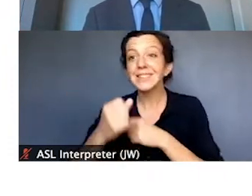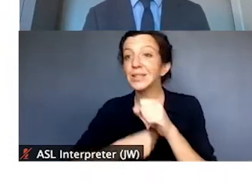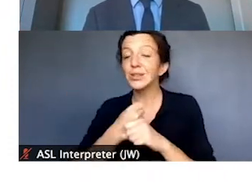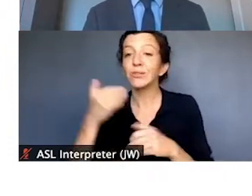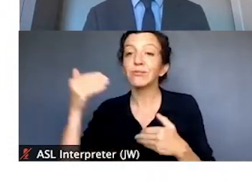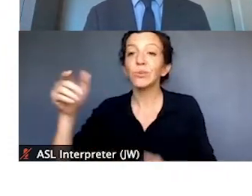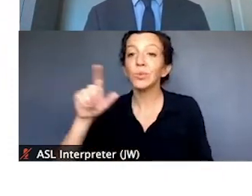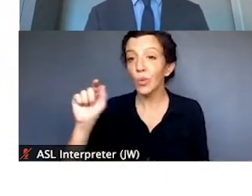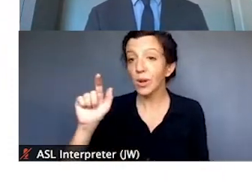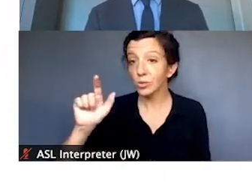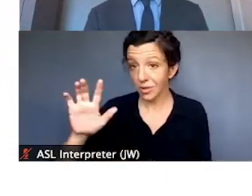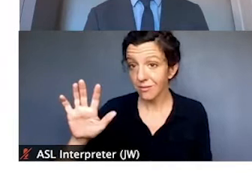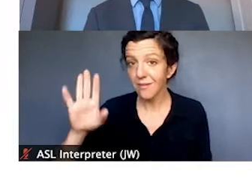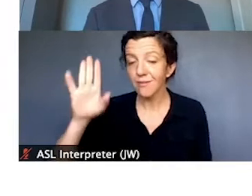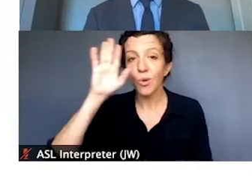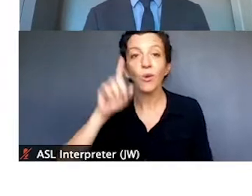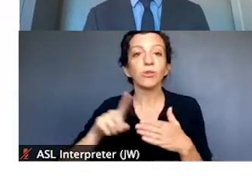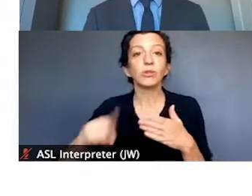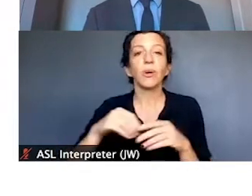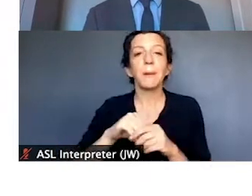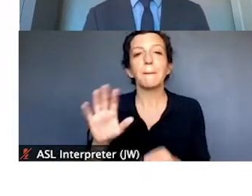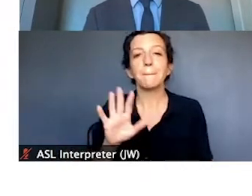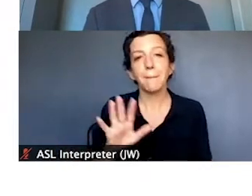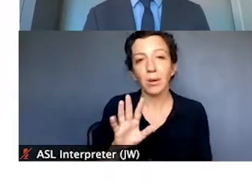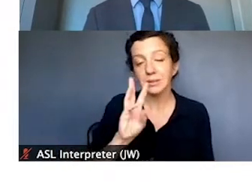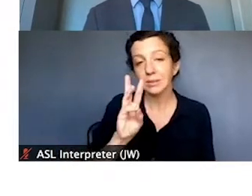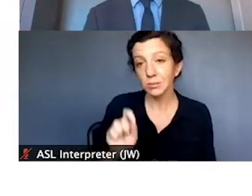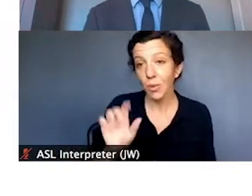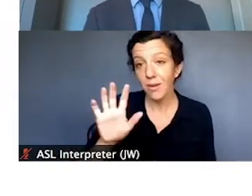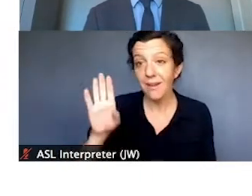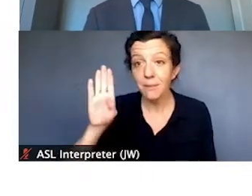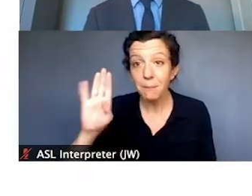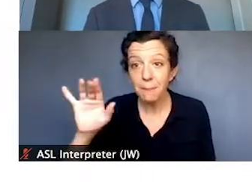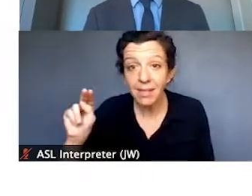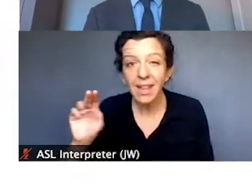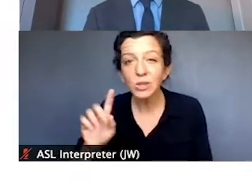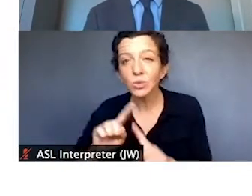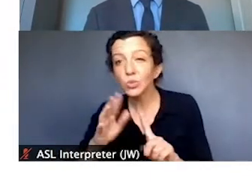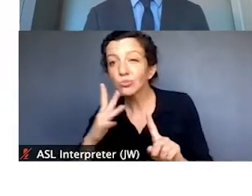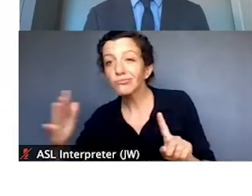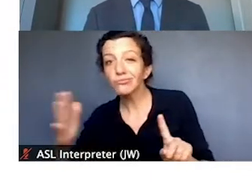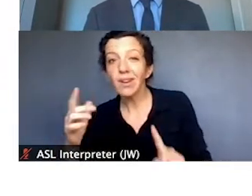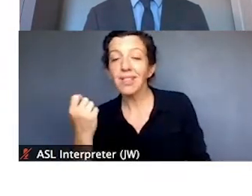will result in between $6.5 billion to $11.5 billion per year in new property taxes that would go